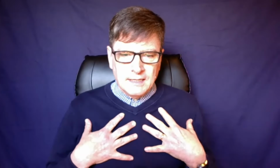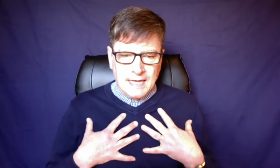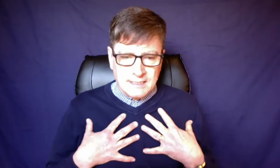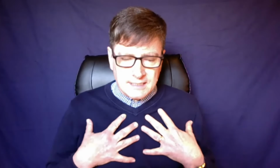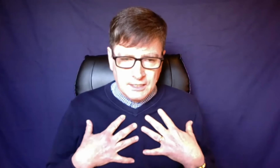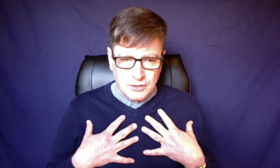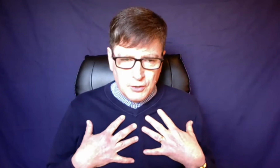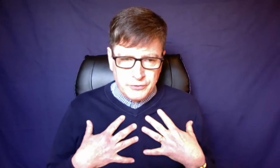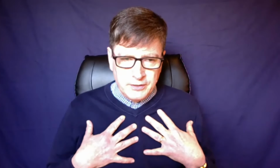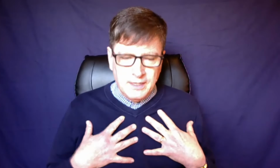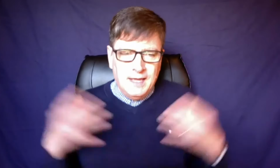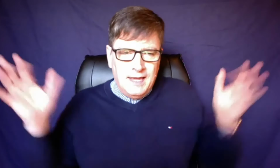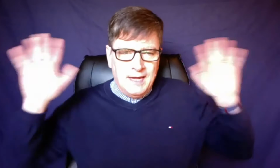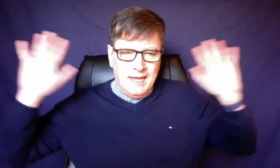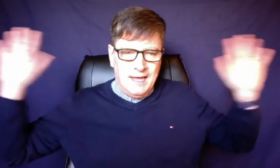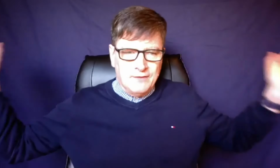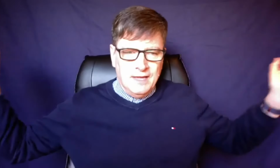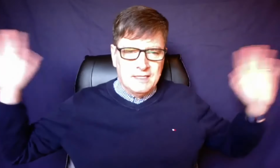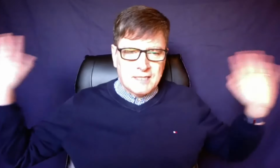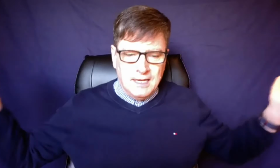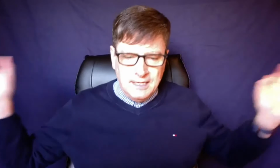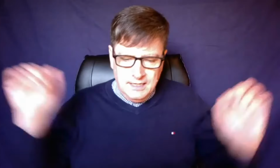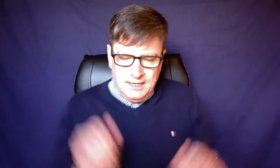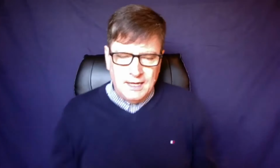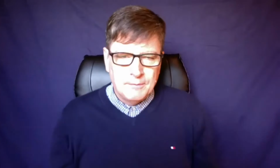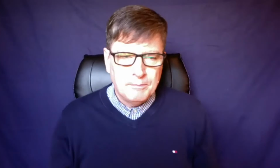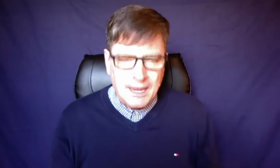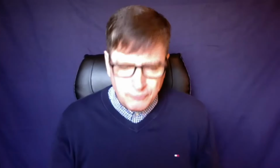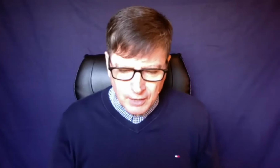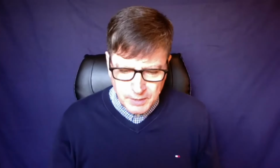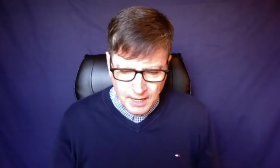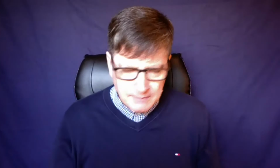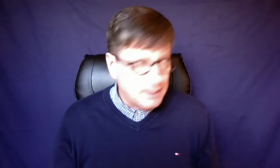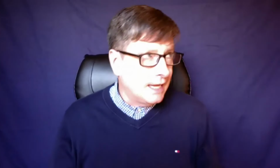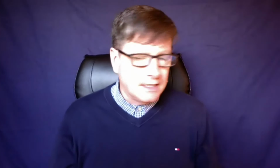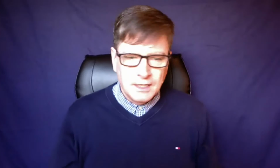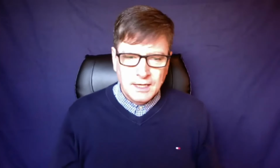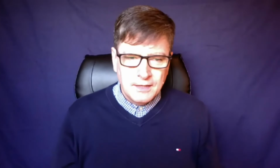a solid dark color that contrasts with my light skin tone. And